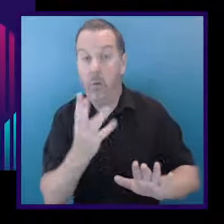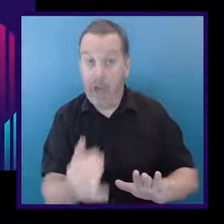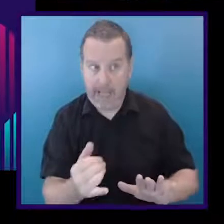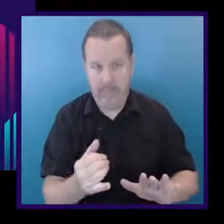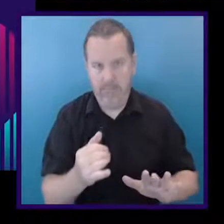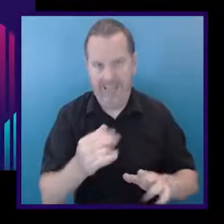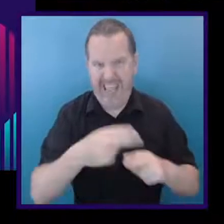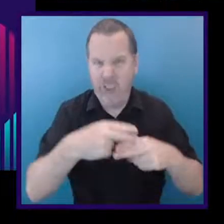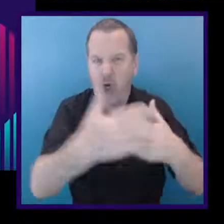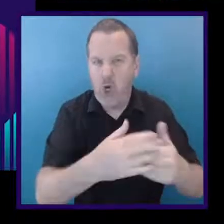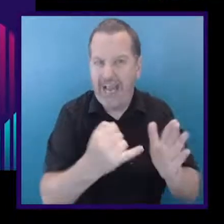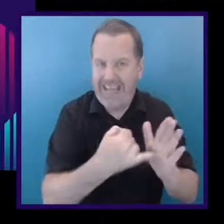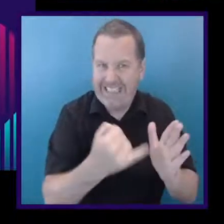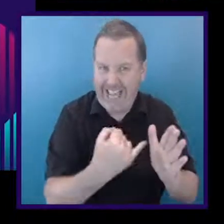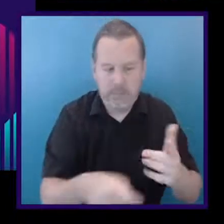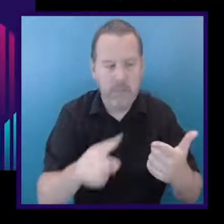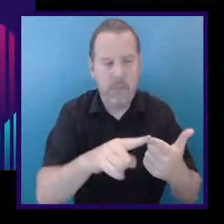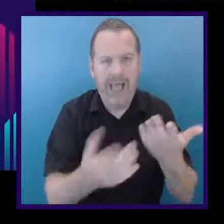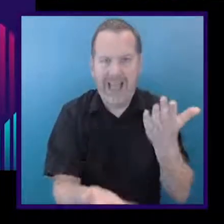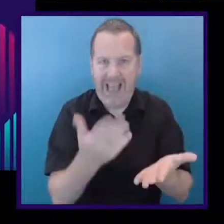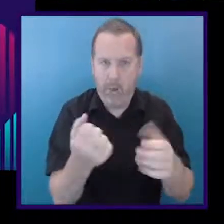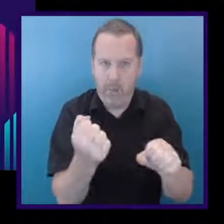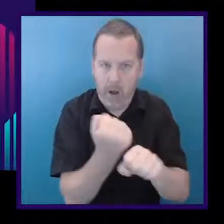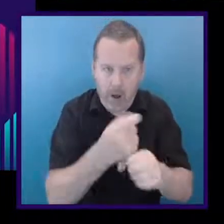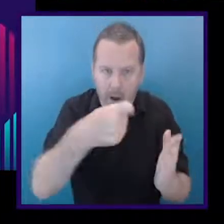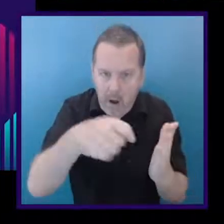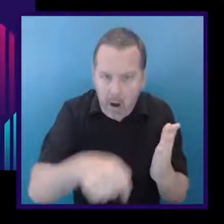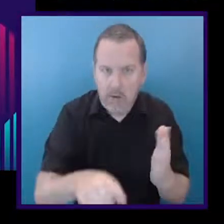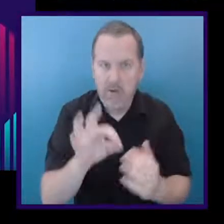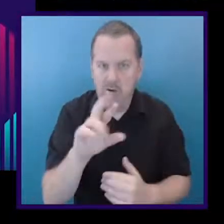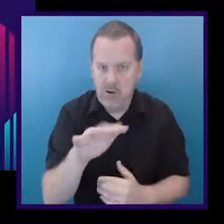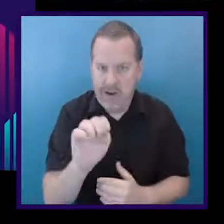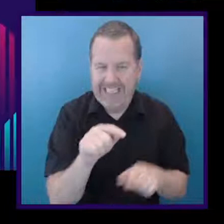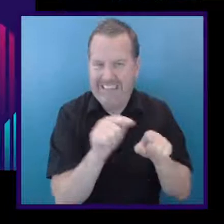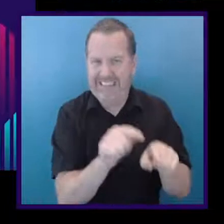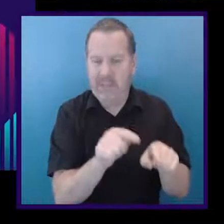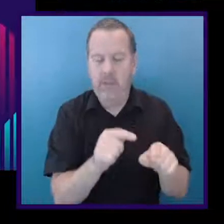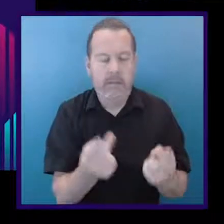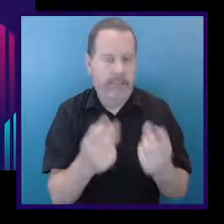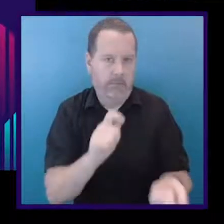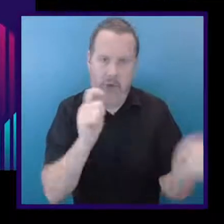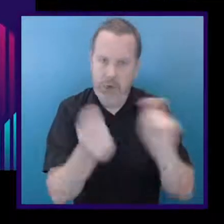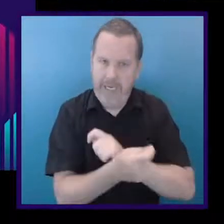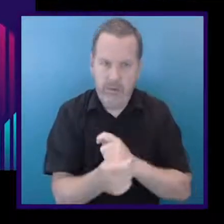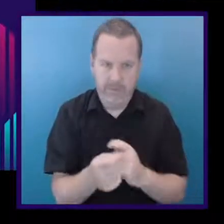exams are marked and graded. We need to get this right for all our young people, and we can do better in terms of how